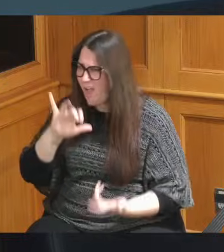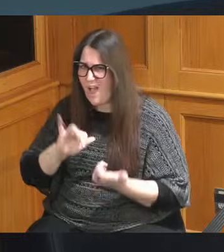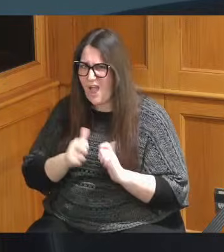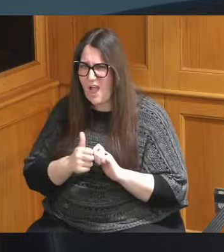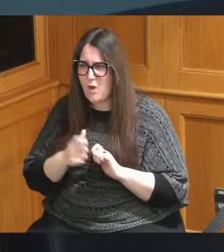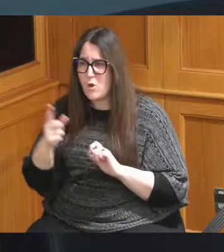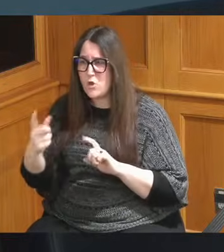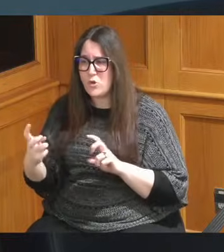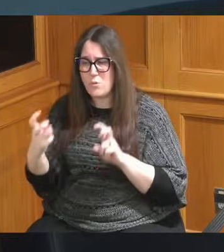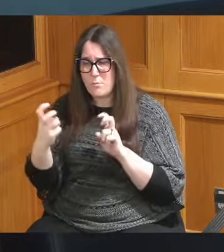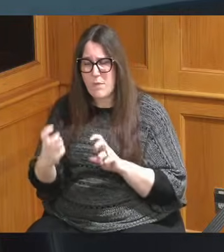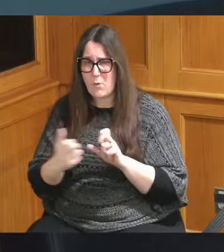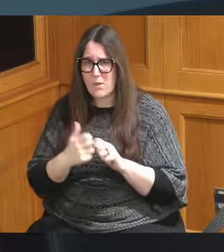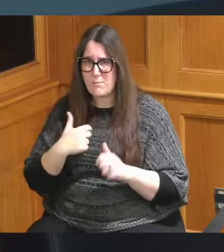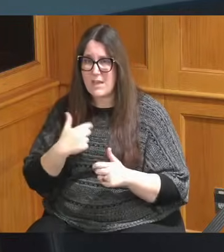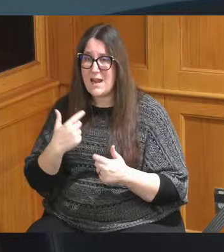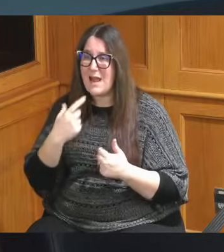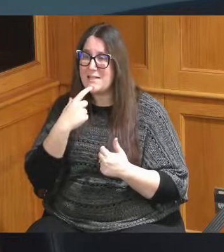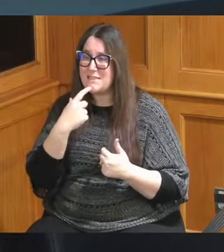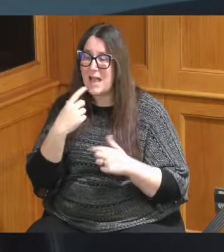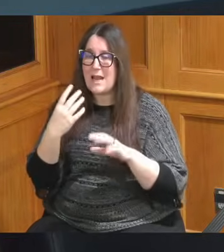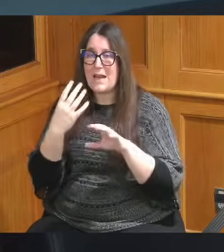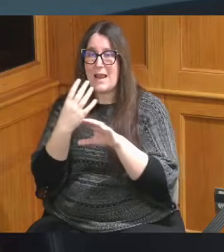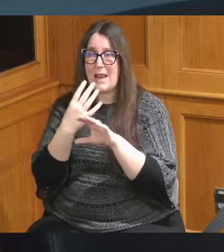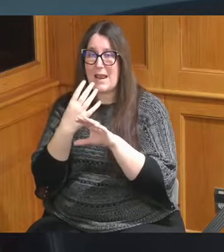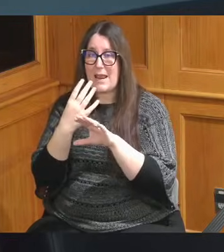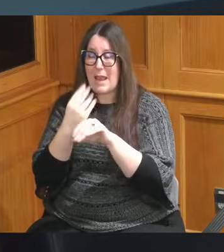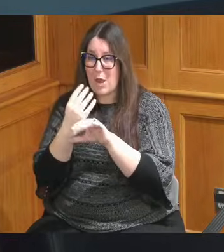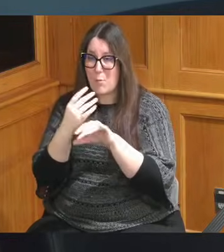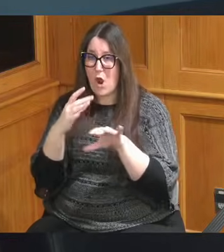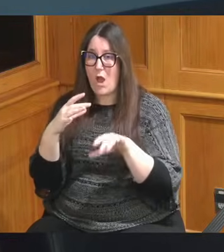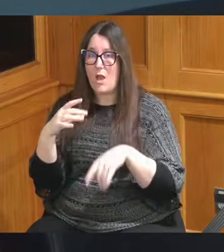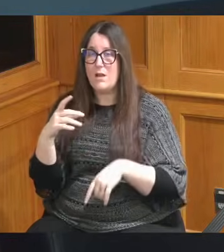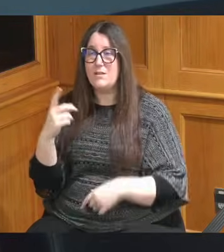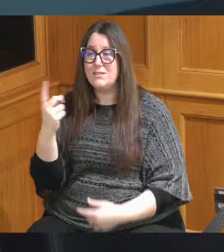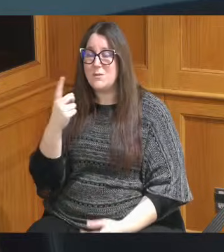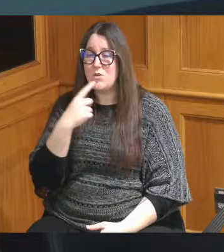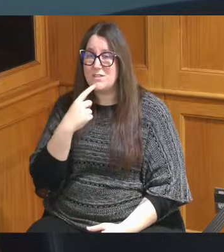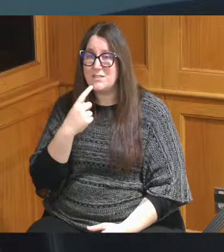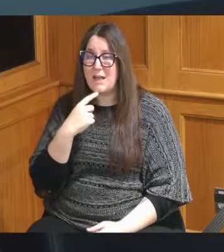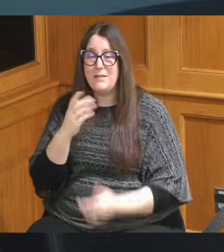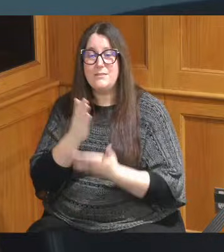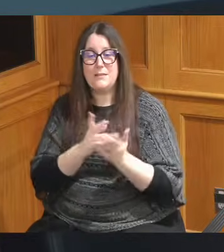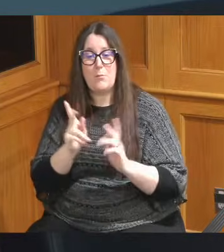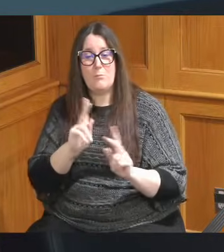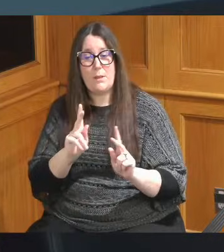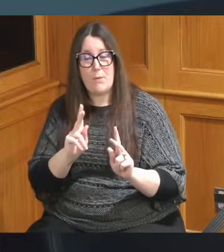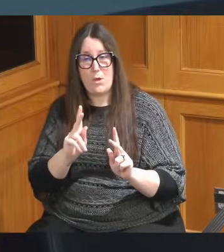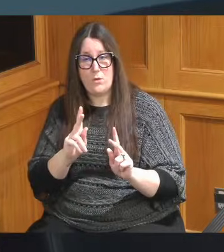but then I said, "Let's do it on camera." And what was said was that there's some people who are not